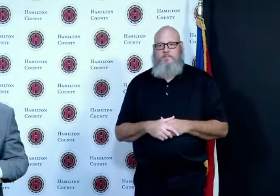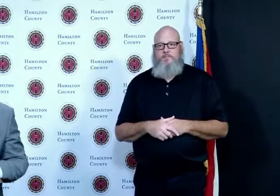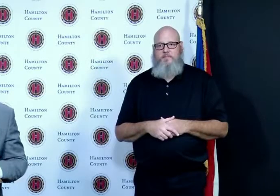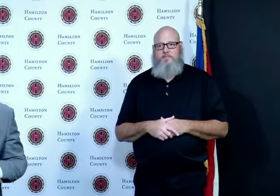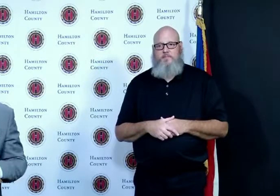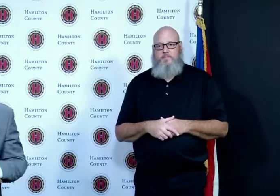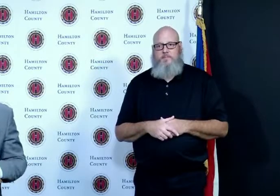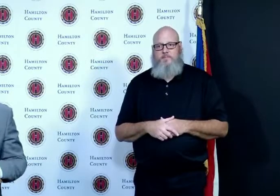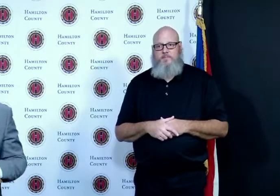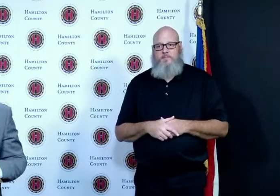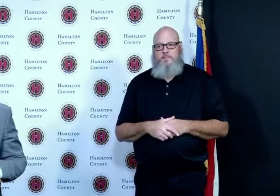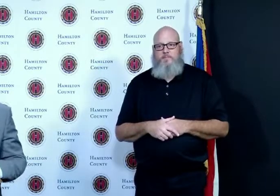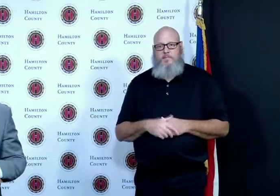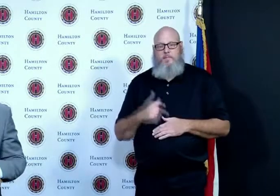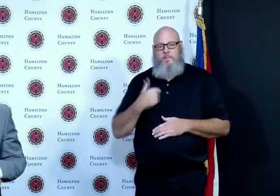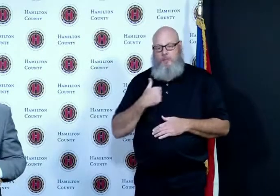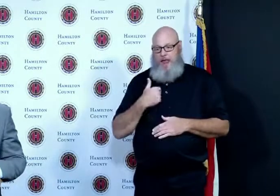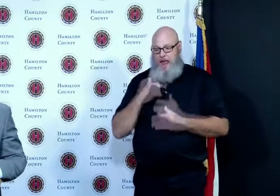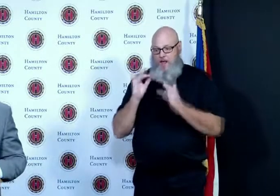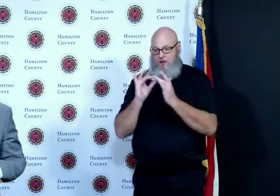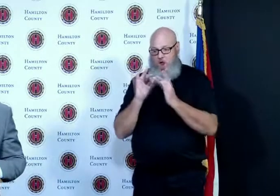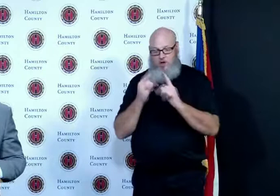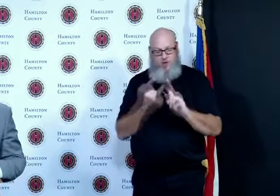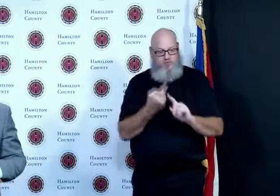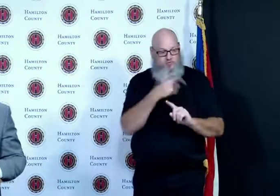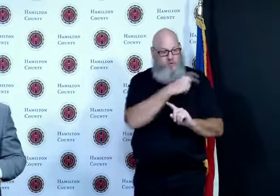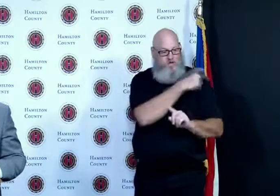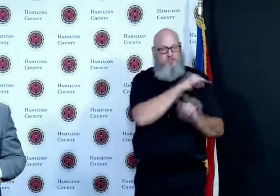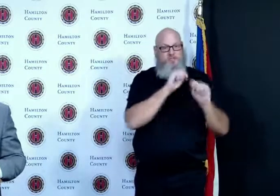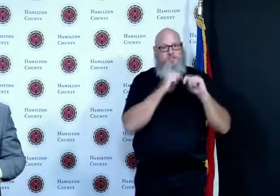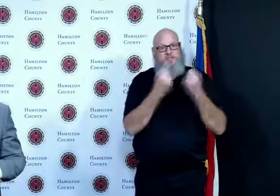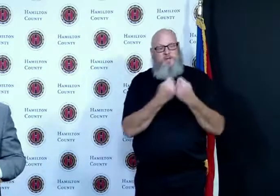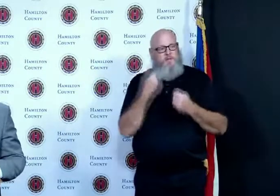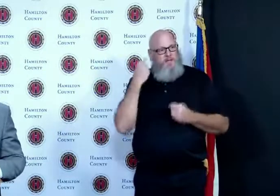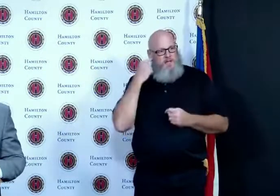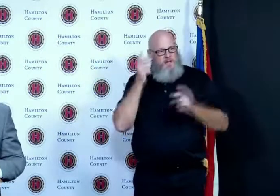excited that we're able to make this work happen we are actually today and tomorrow vaccinating